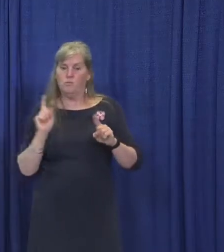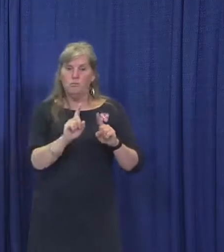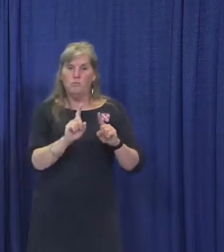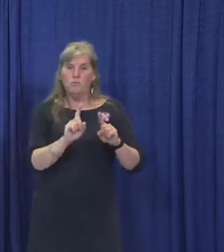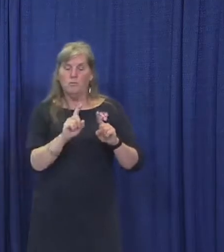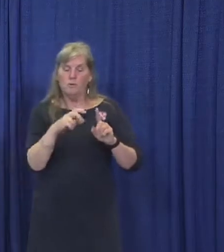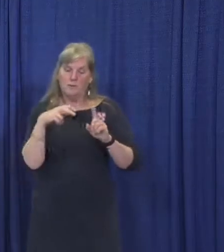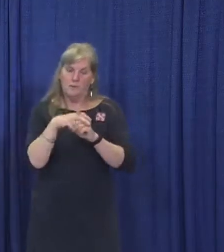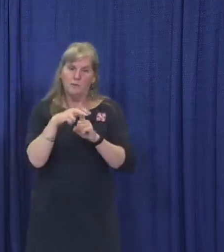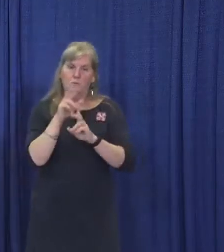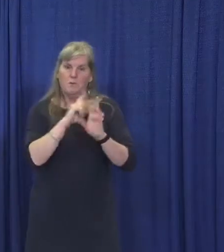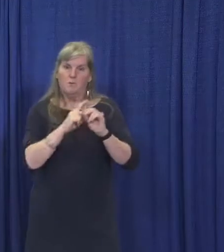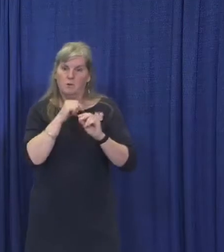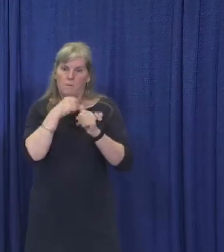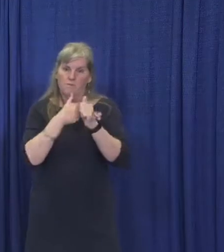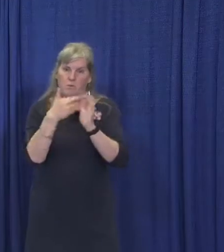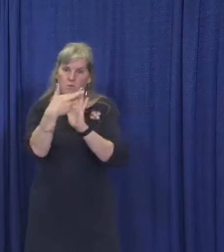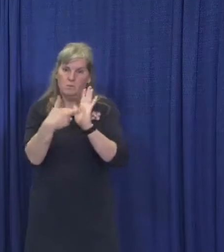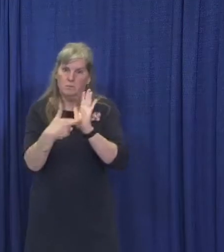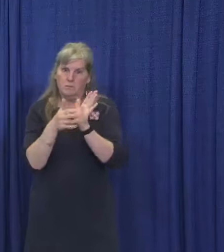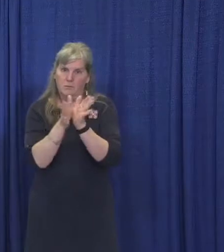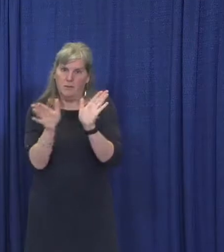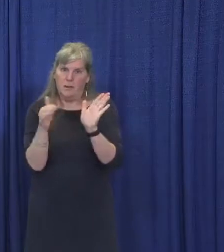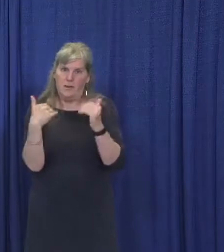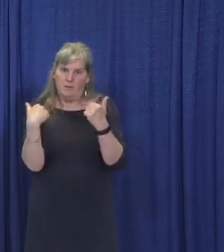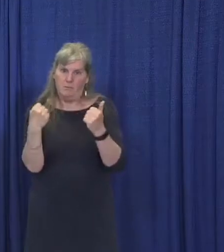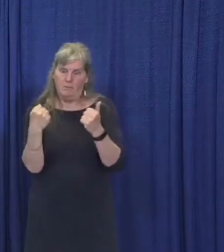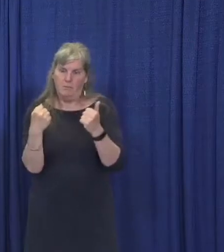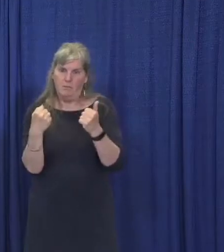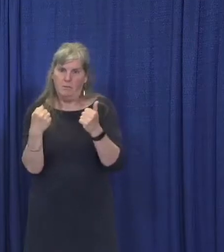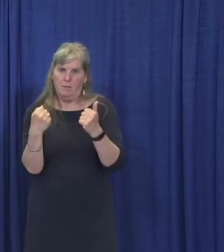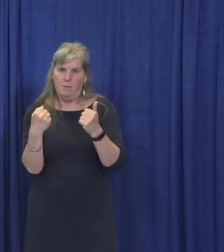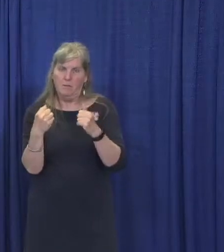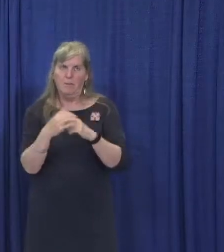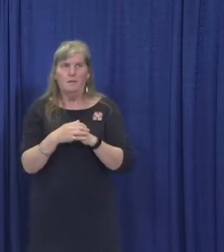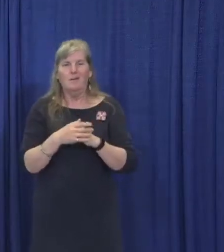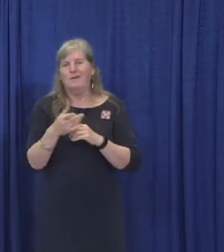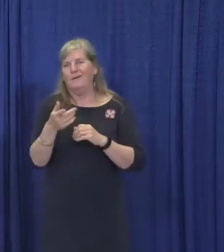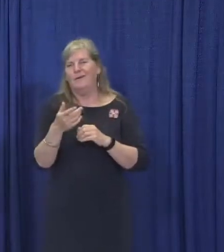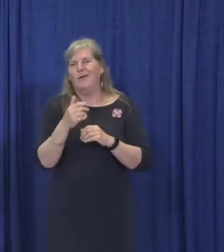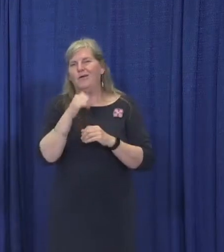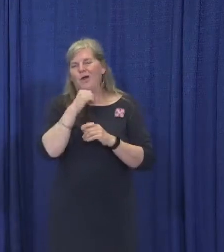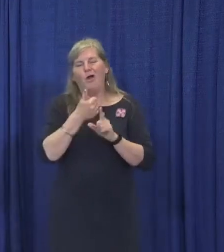ensure that's included as well. We've had failure to self